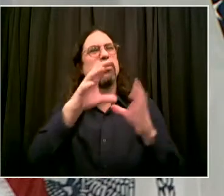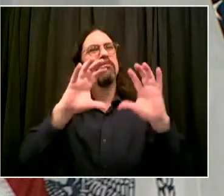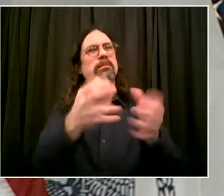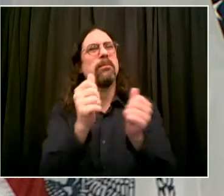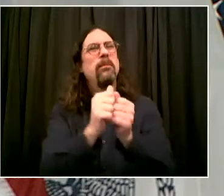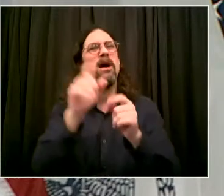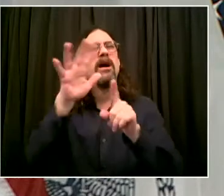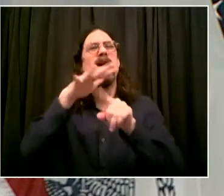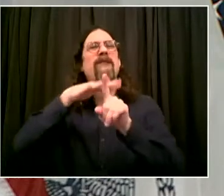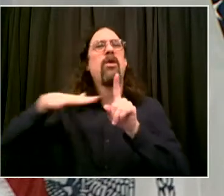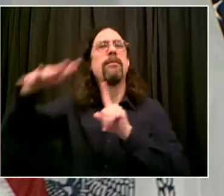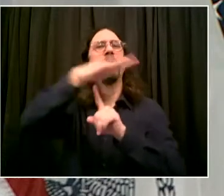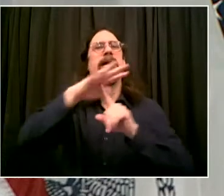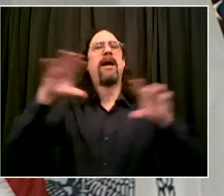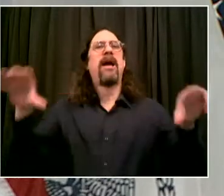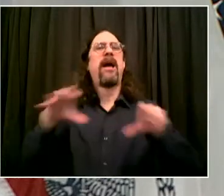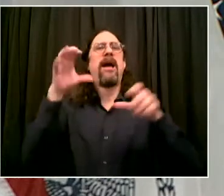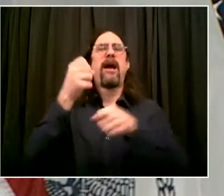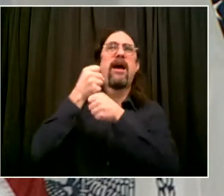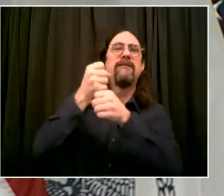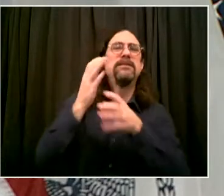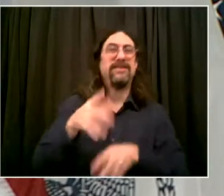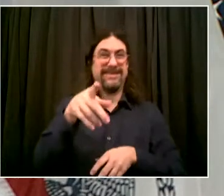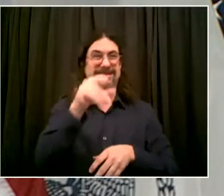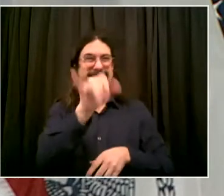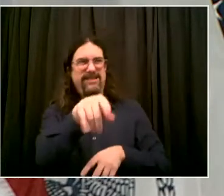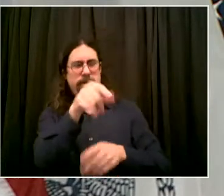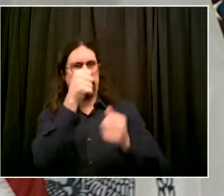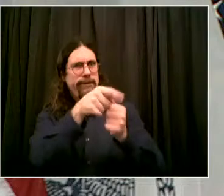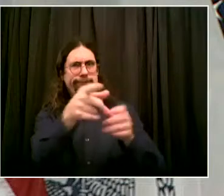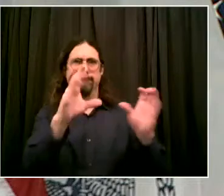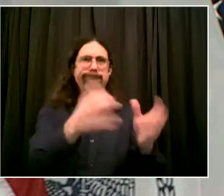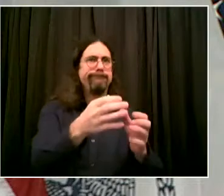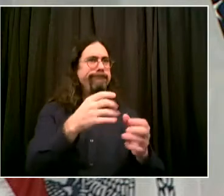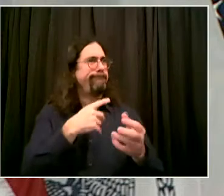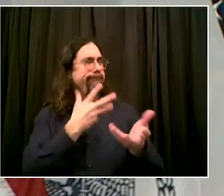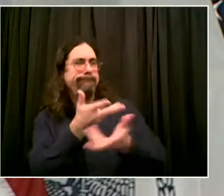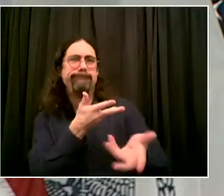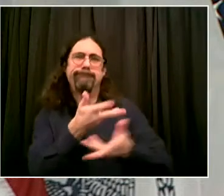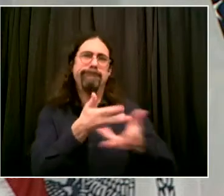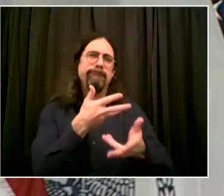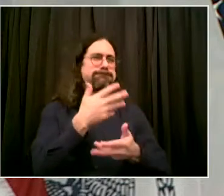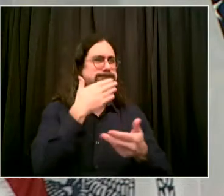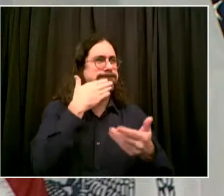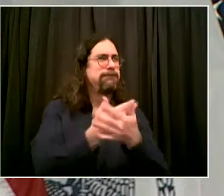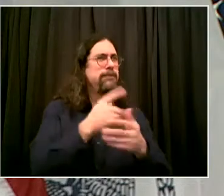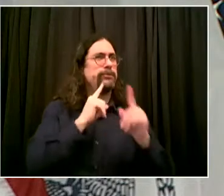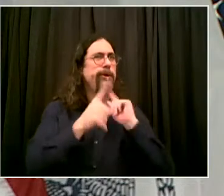YEARS AGO SO THANK Y YOU TTO YOU AND NAOMI AND ALL THE ACTIVISTS THAT WERE THERE THAT DAY REPRESENTING THIS EXTRAORDINARY MOVEMENT IN NEW YORK AND BEYOND. I ALSO HAVE TO